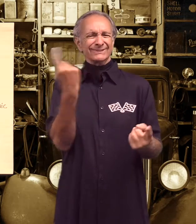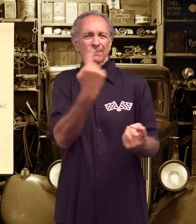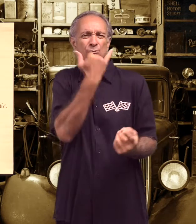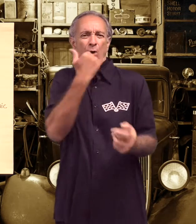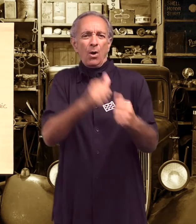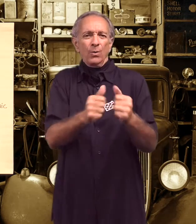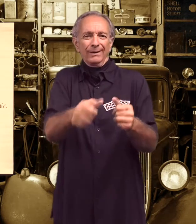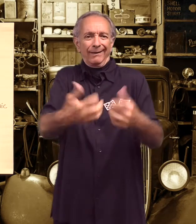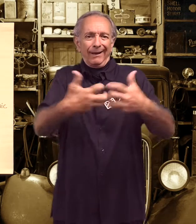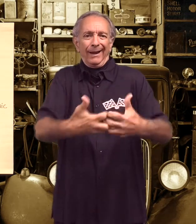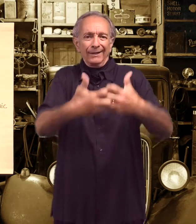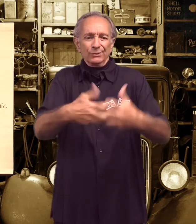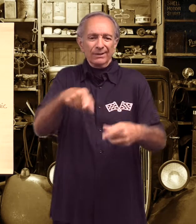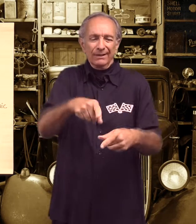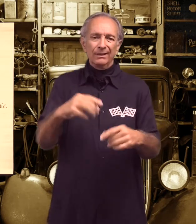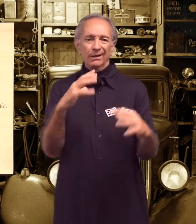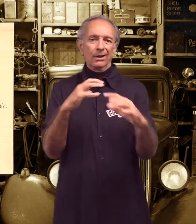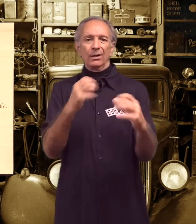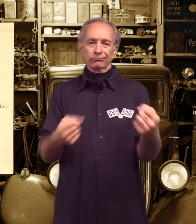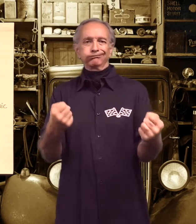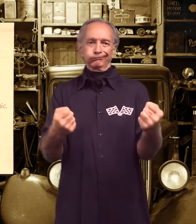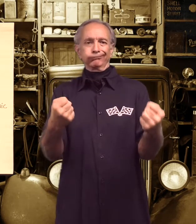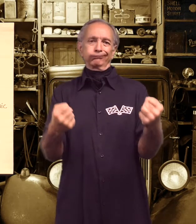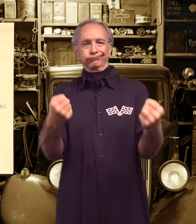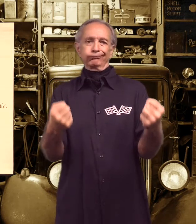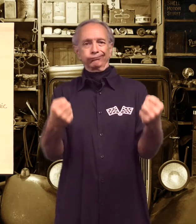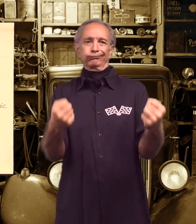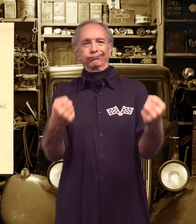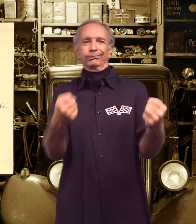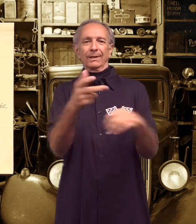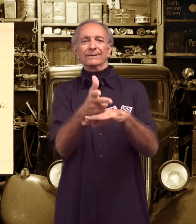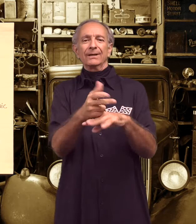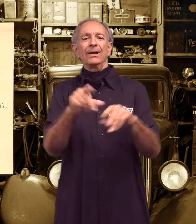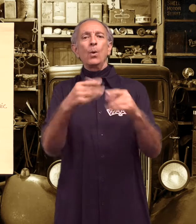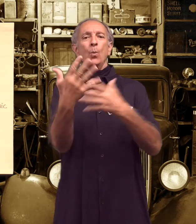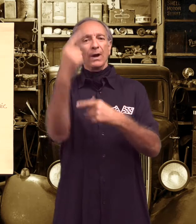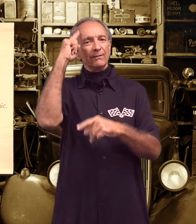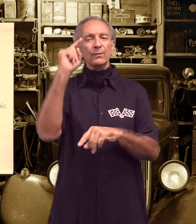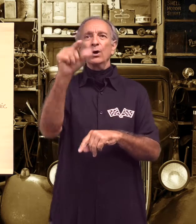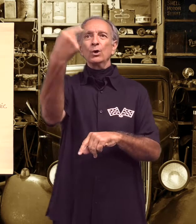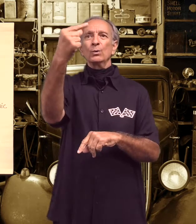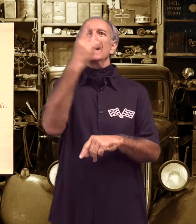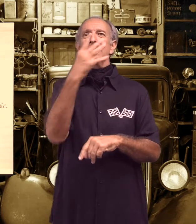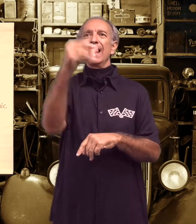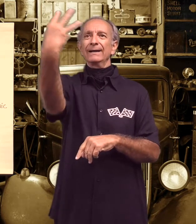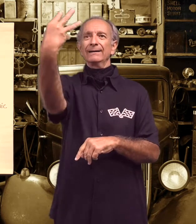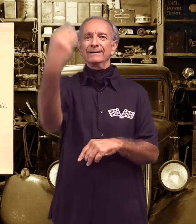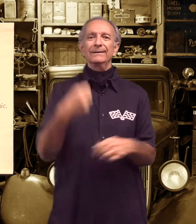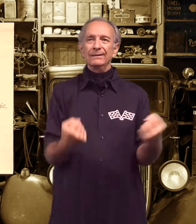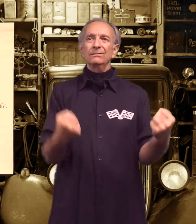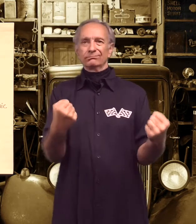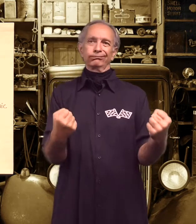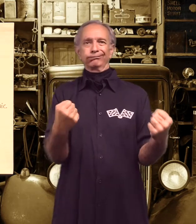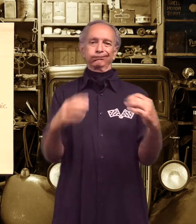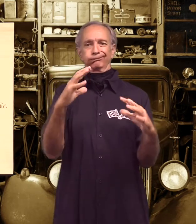from passengers saying something's wrong with the engine. You all look like bobble heads while waiting for a green light.